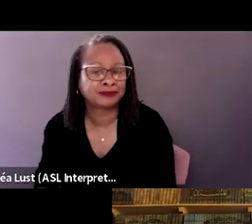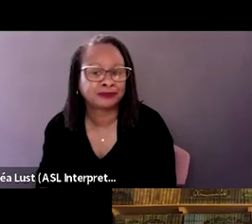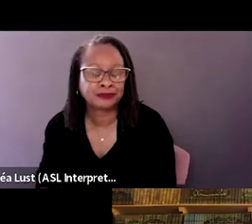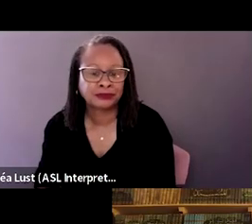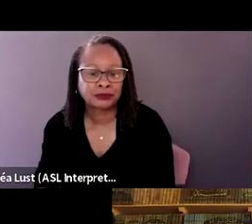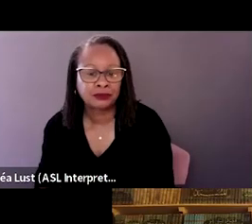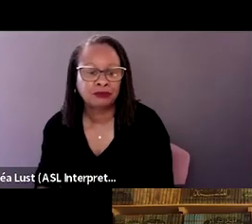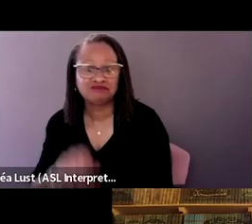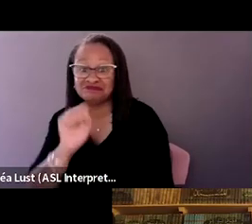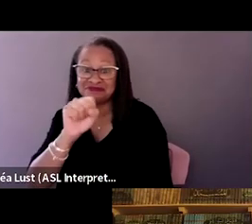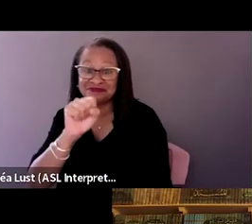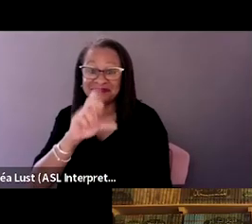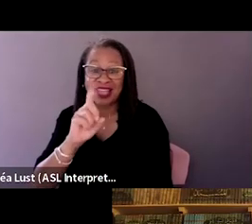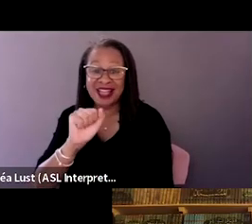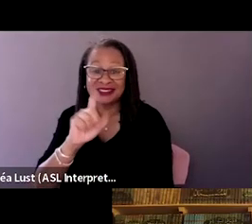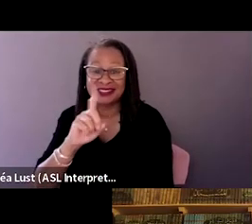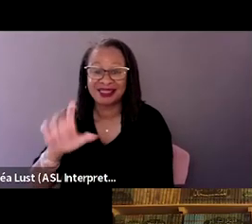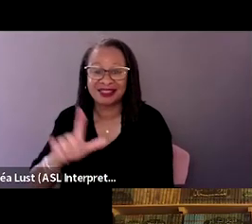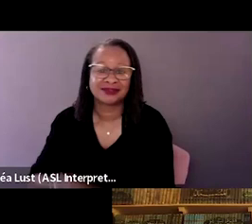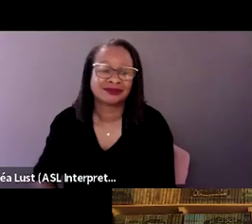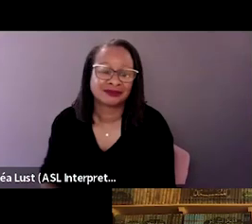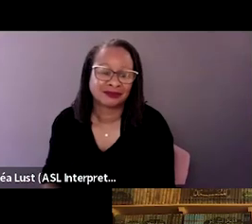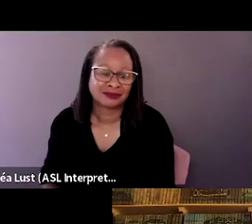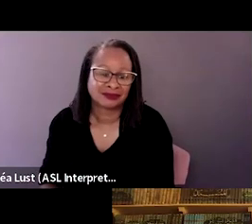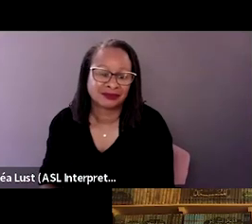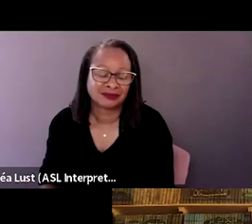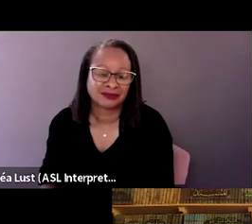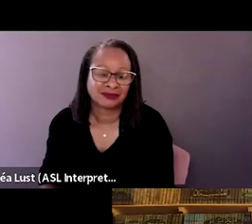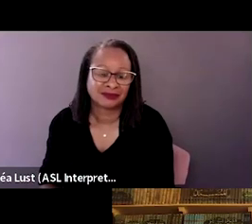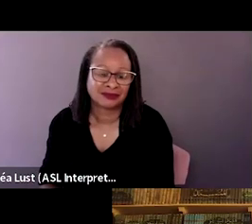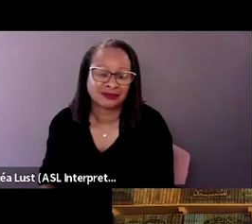Oh, yes, In terms of, this is two format.